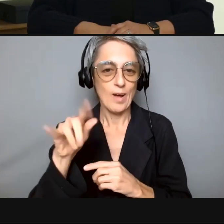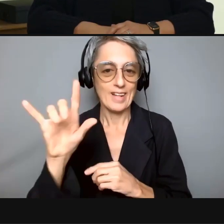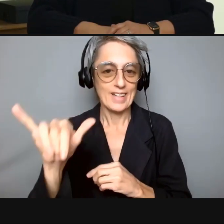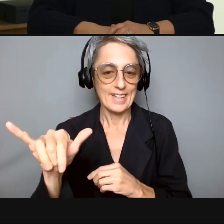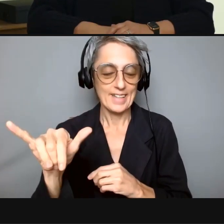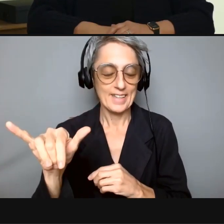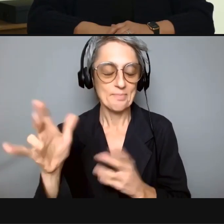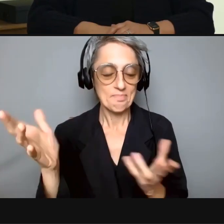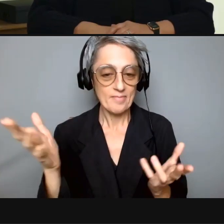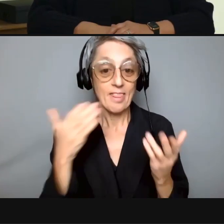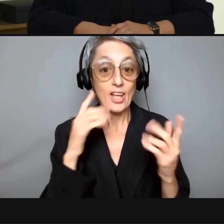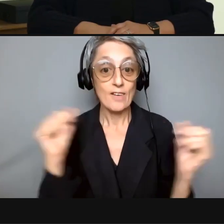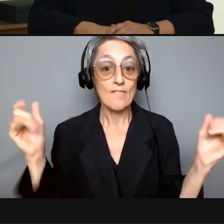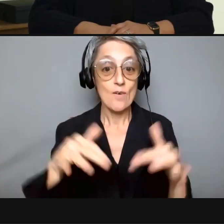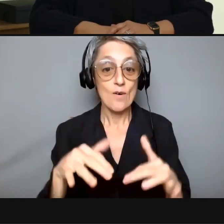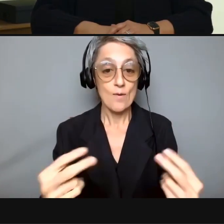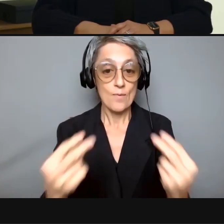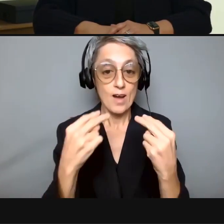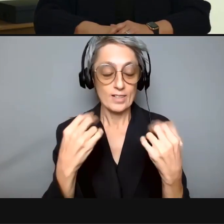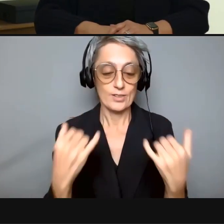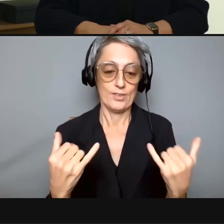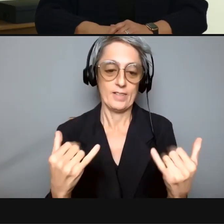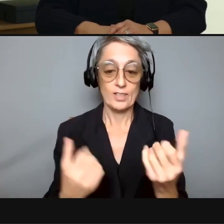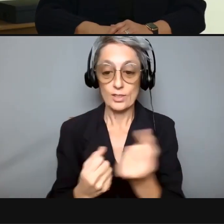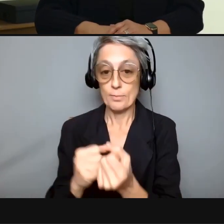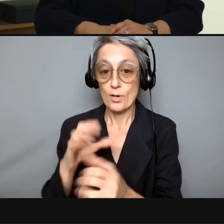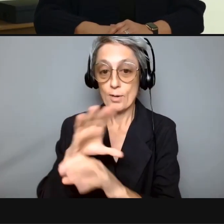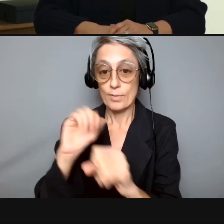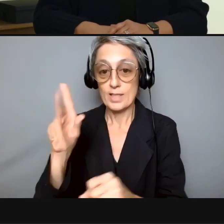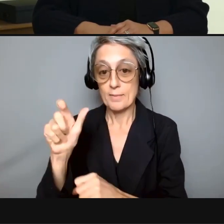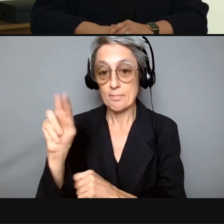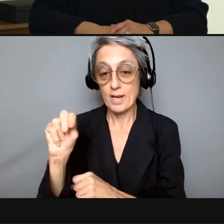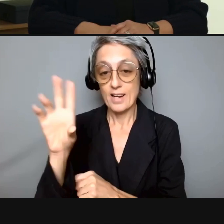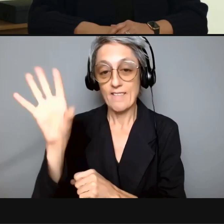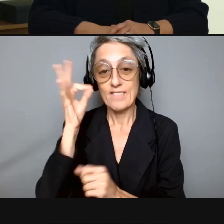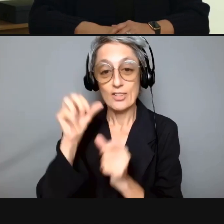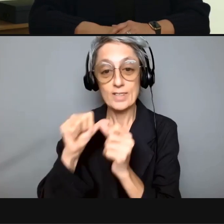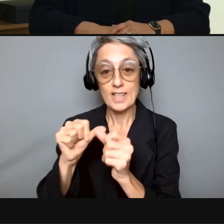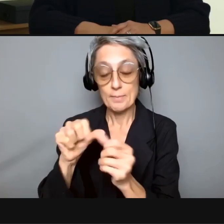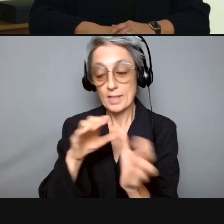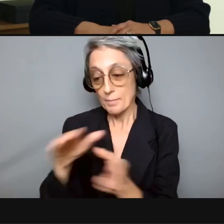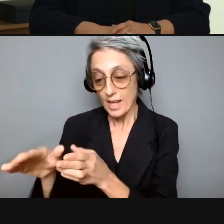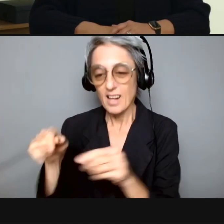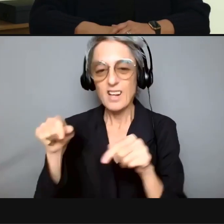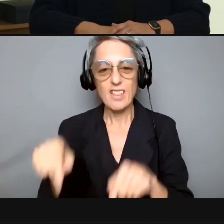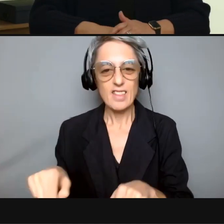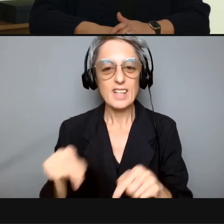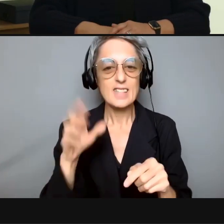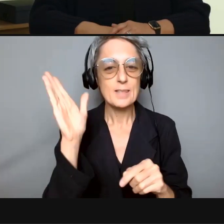In support of President Biden's federal sustainability plan. The Speaker series is designed for federal employees